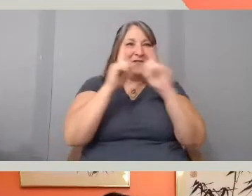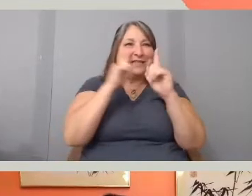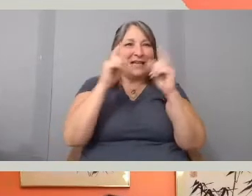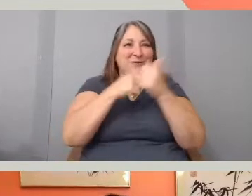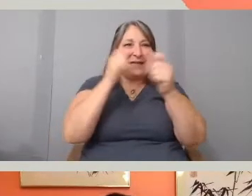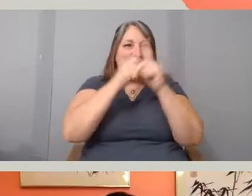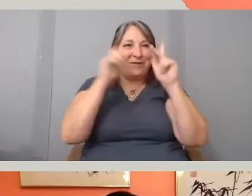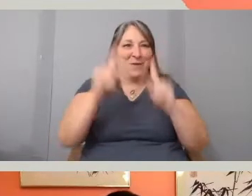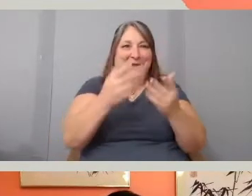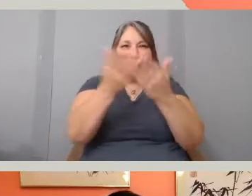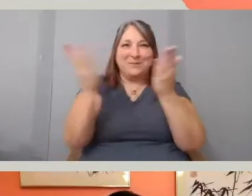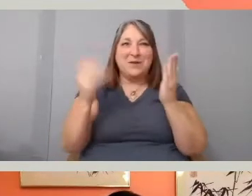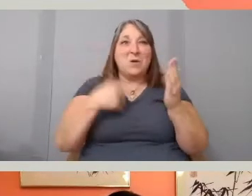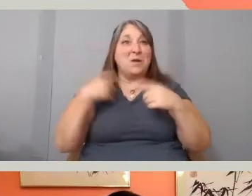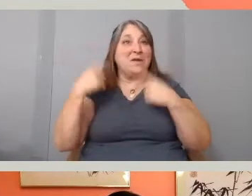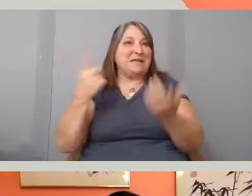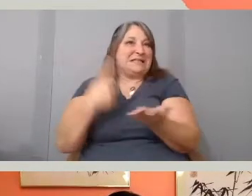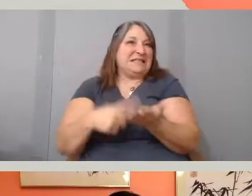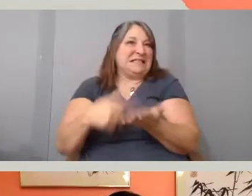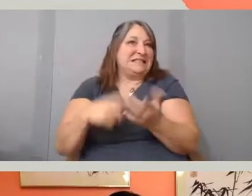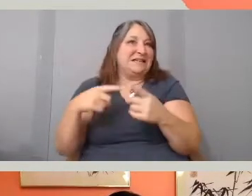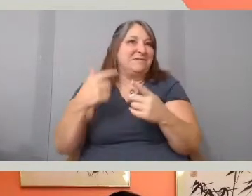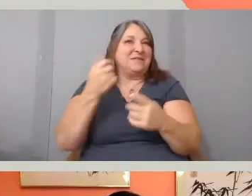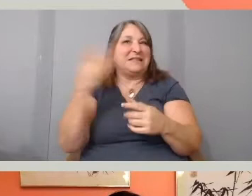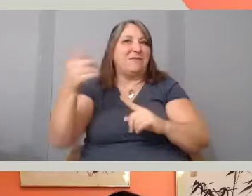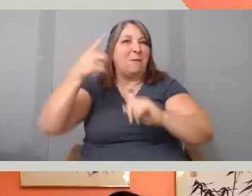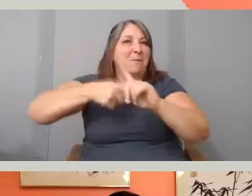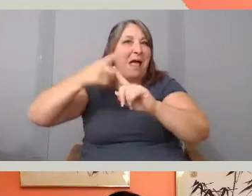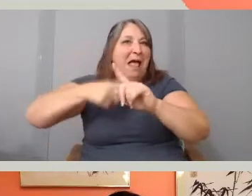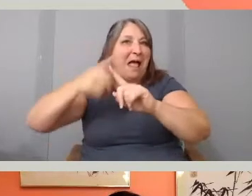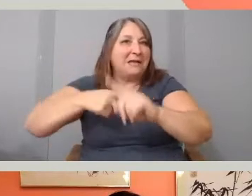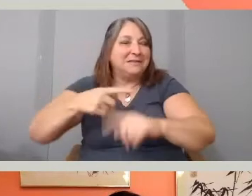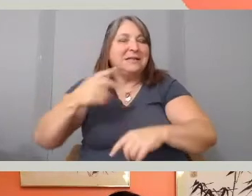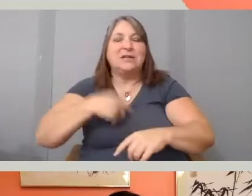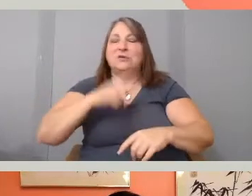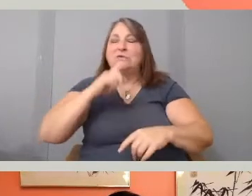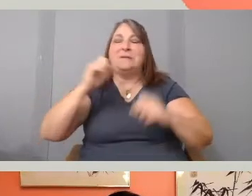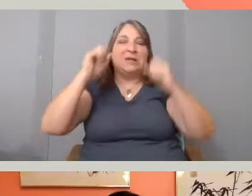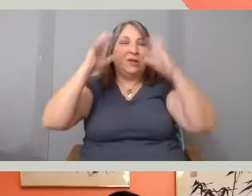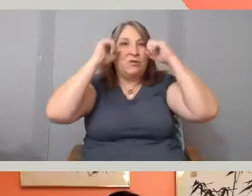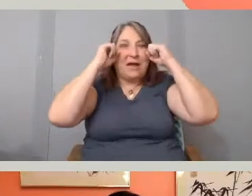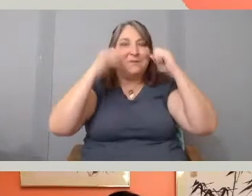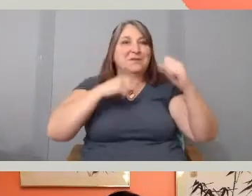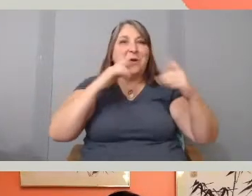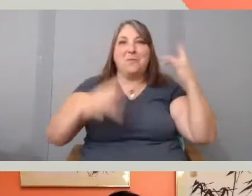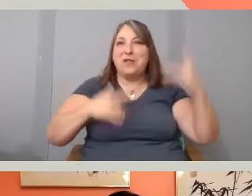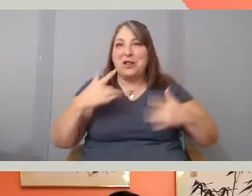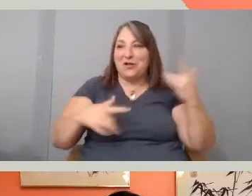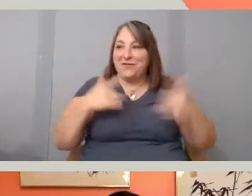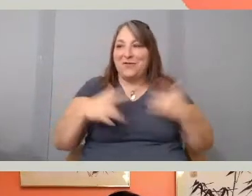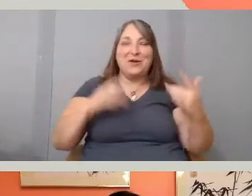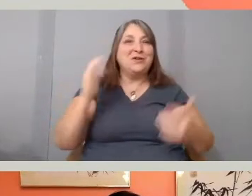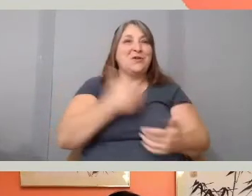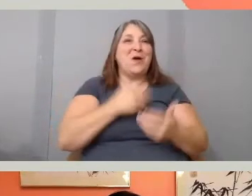We've been in conversation over the past couple of months and been really incredible, so I'm looking forward to our chat today.